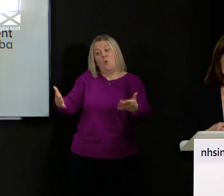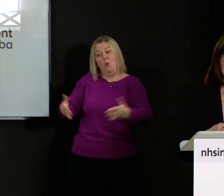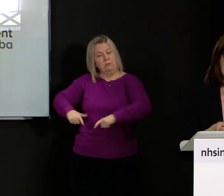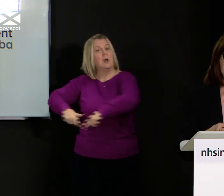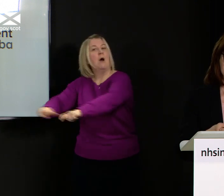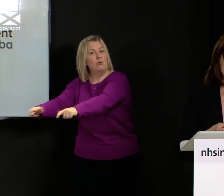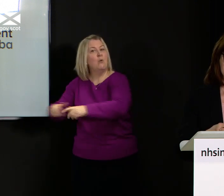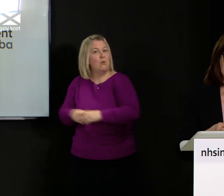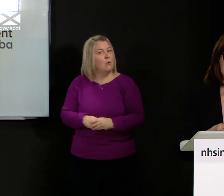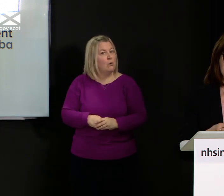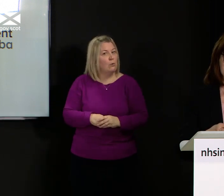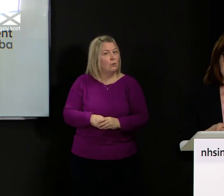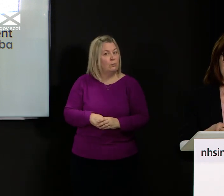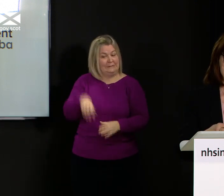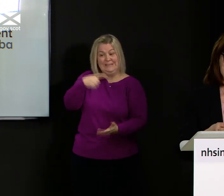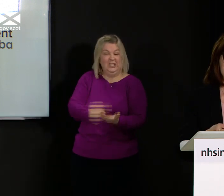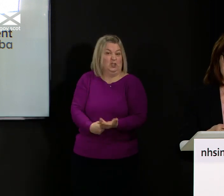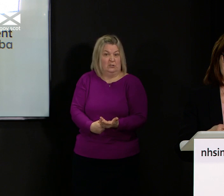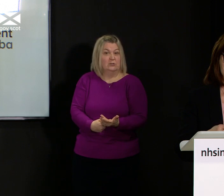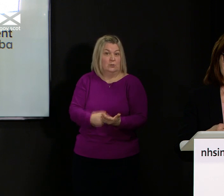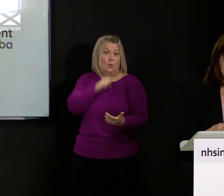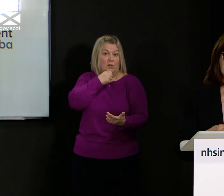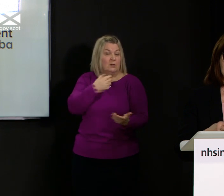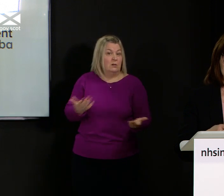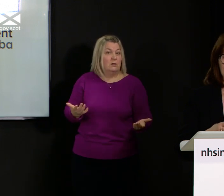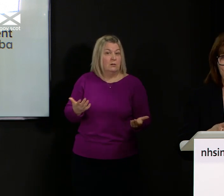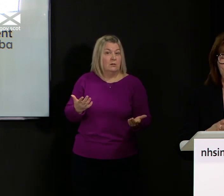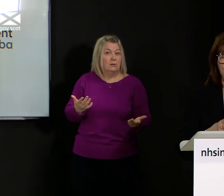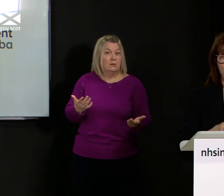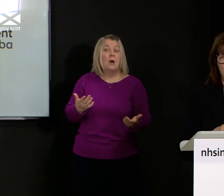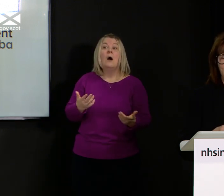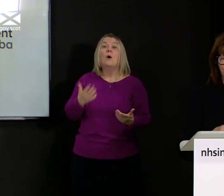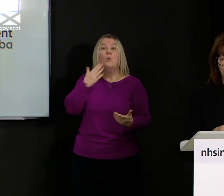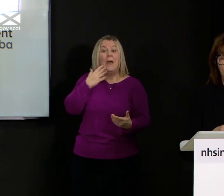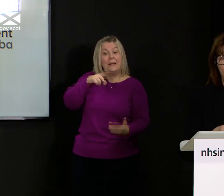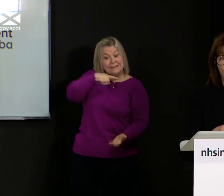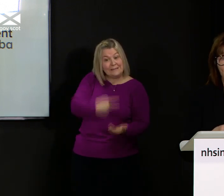those clinical decisions are being taken there is the fullest possible discussion with the